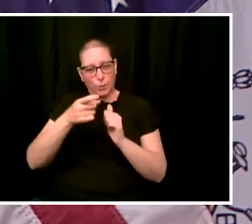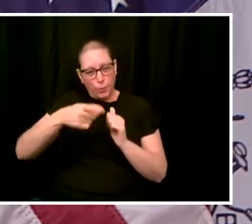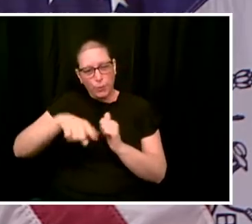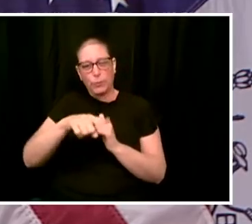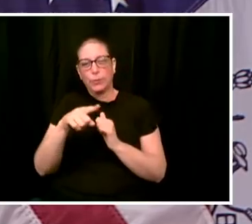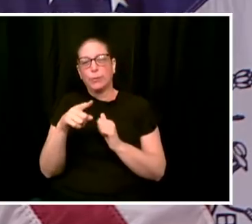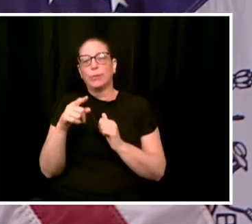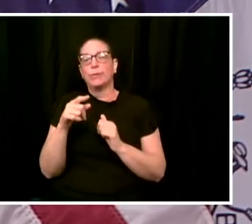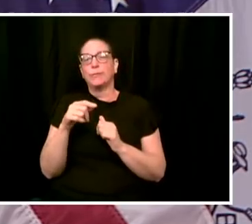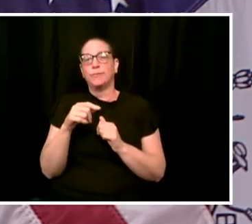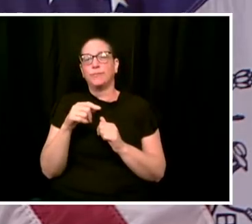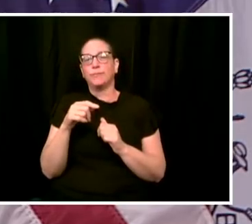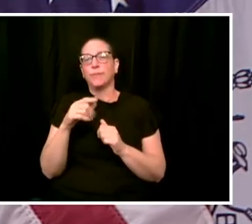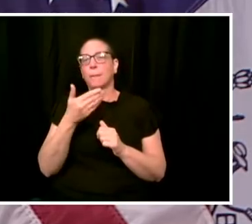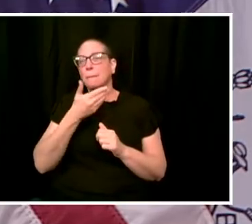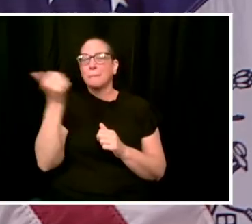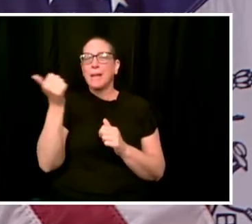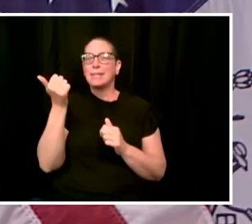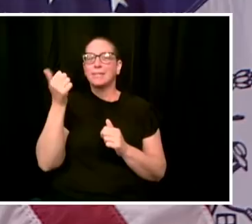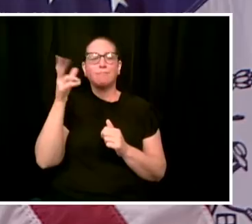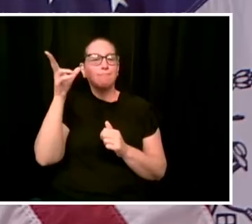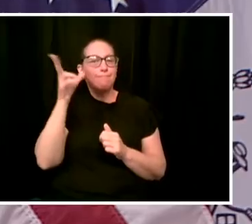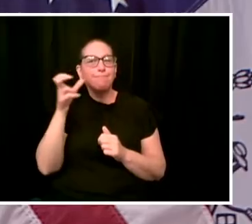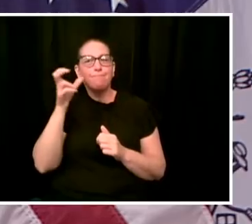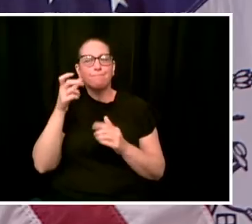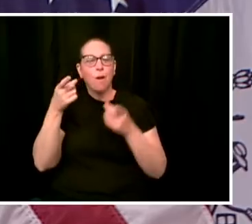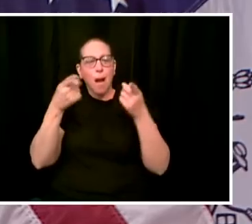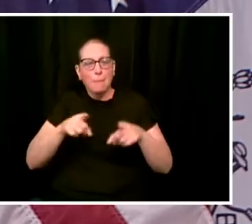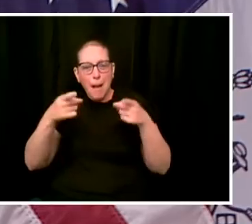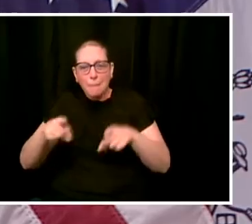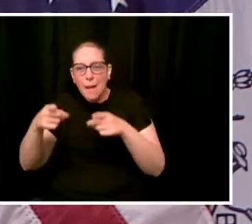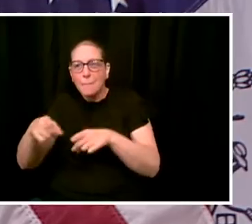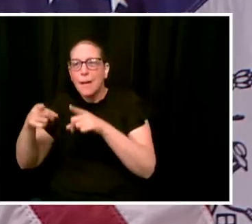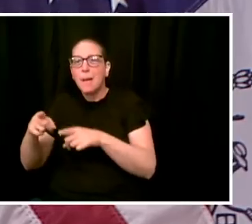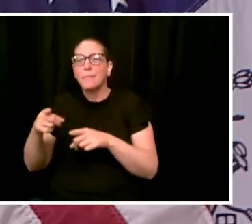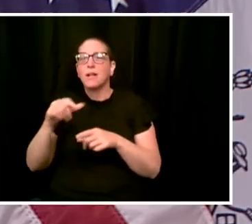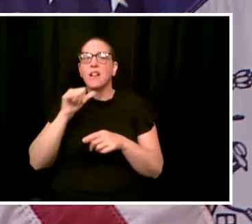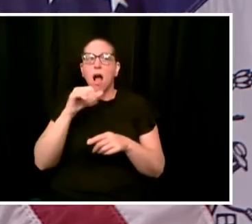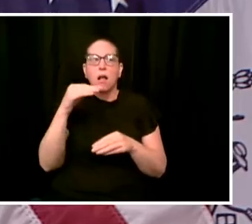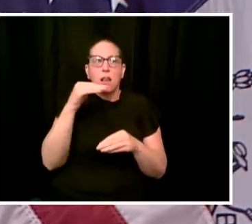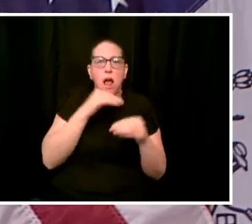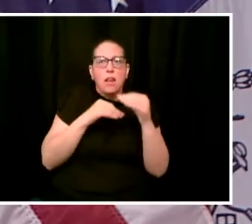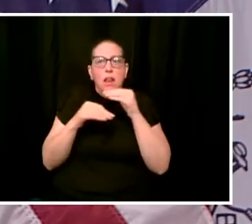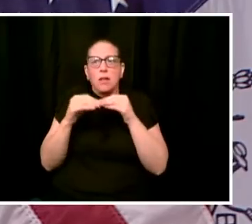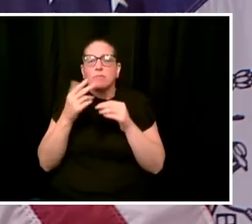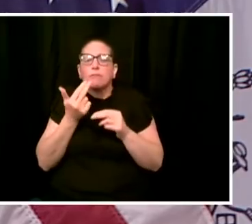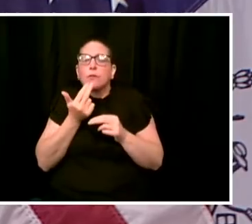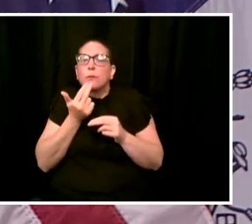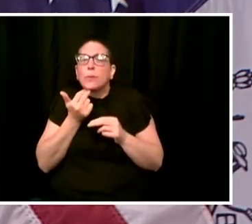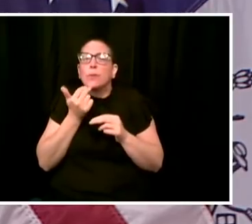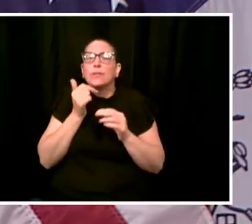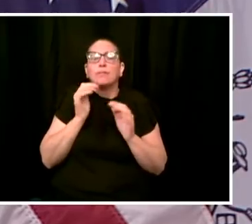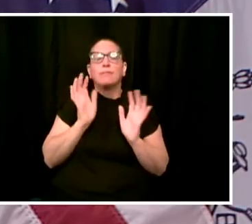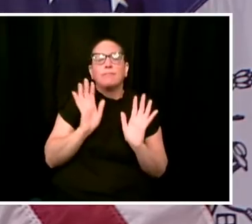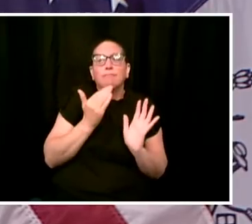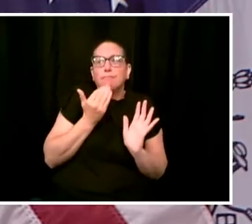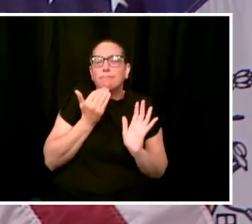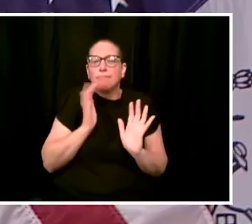NEW YORKERS LIKE A HARD TRUTH. THEY WOULD LIKE